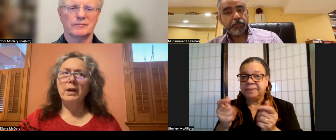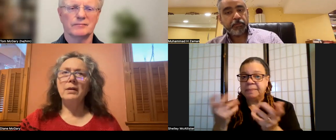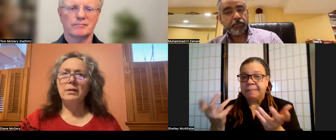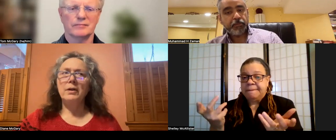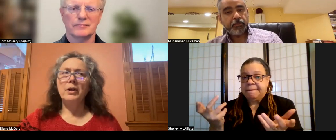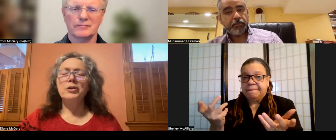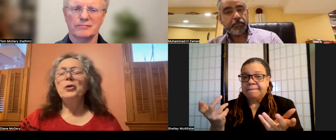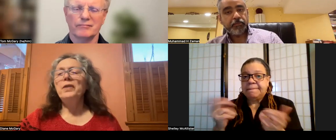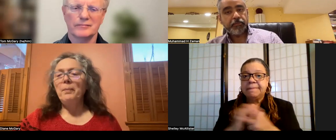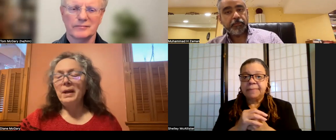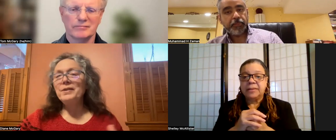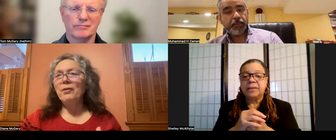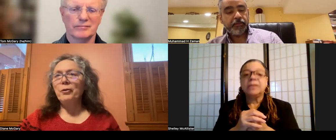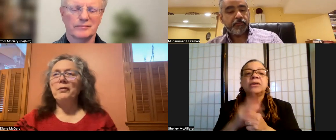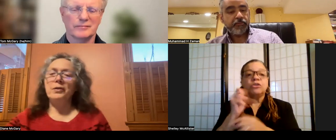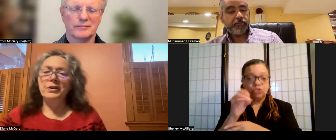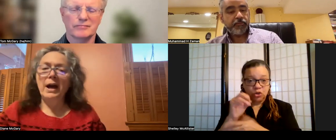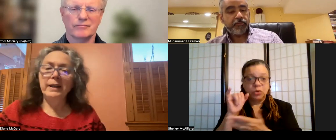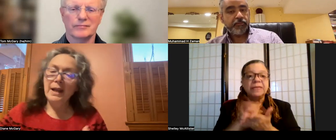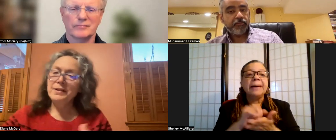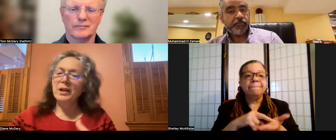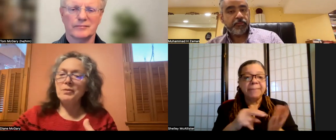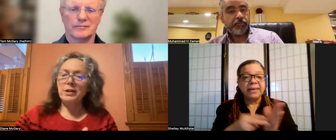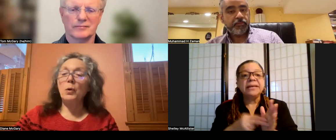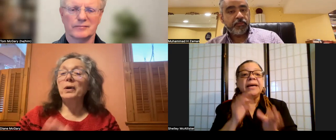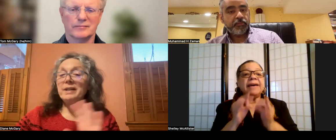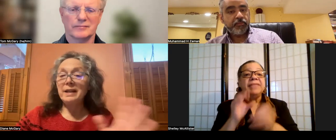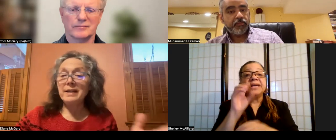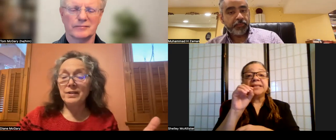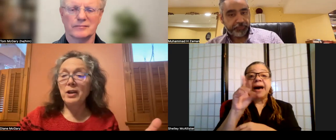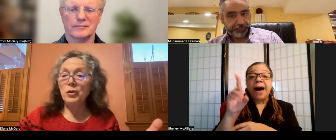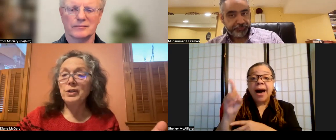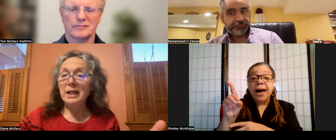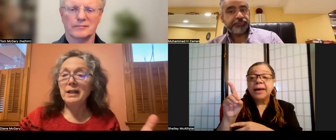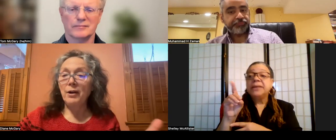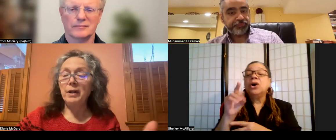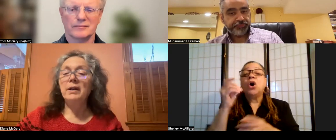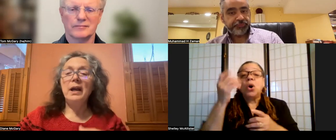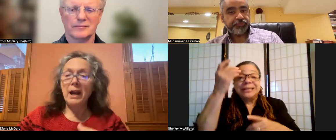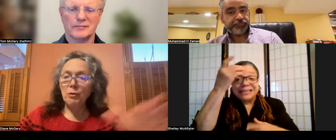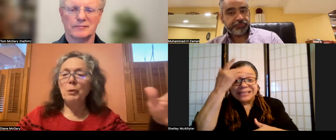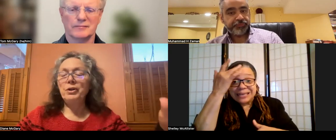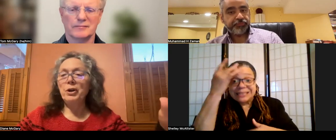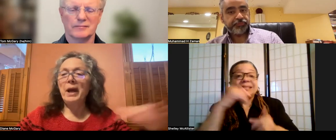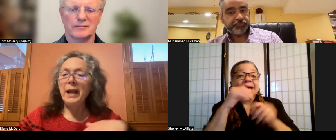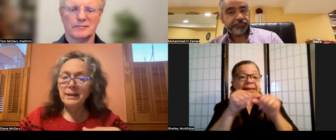Right. So, that means, therefore, if there's an odd case that comes in, or a disease that's not usually in an area, everyone would know, hey,